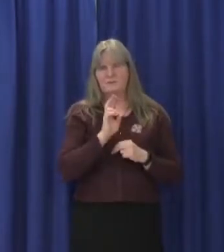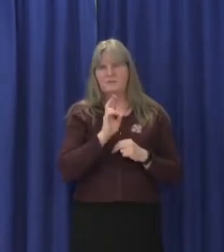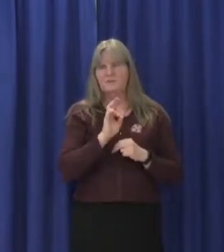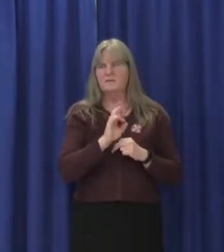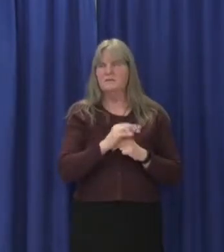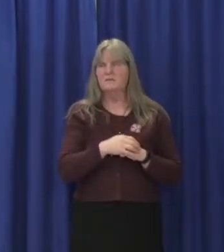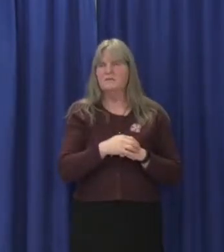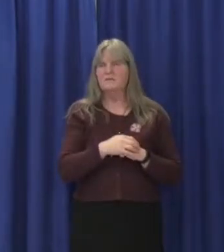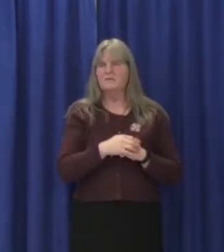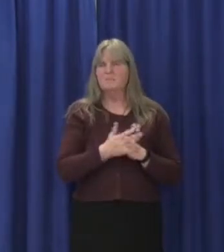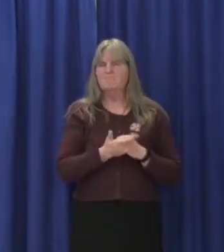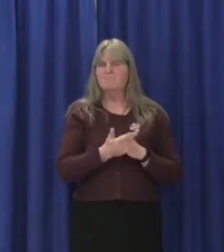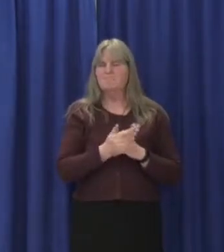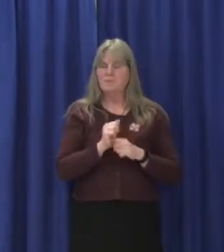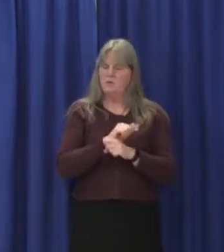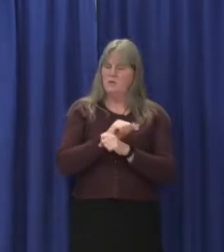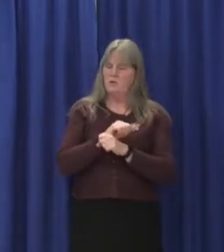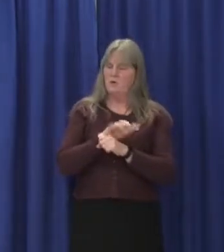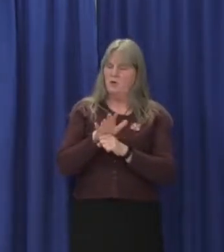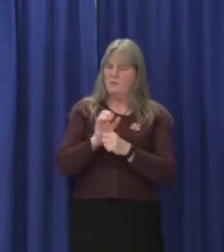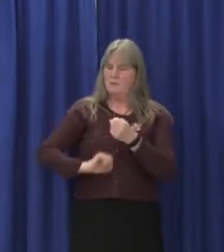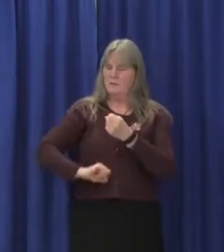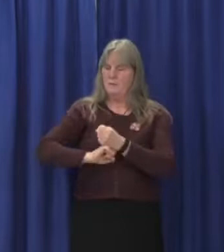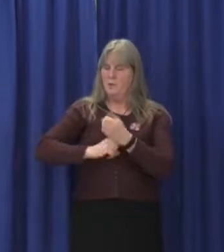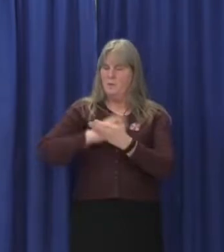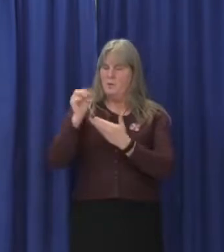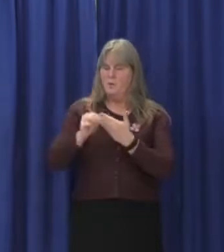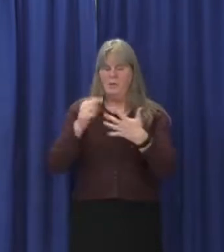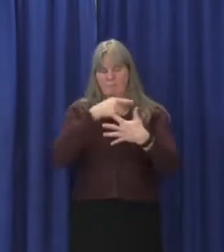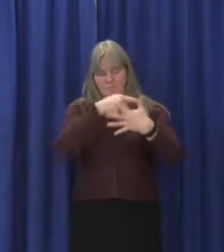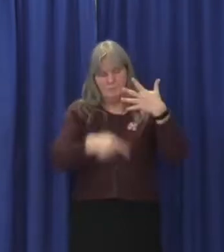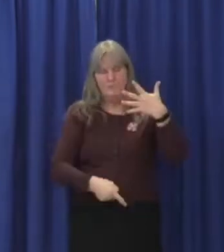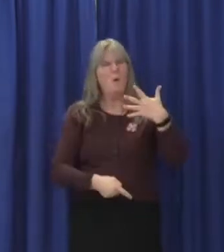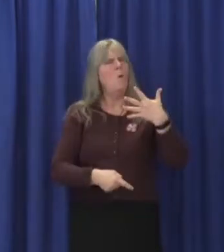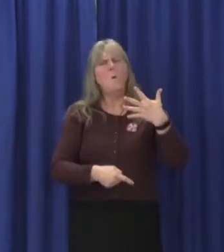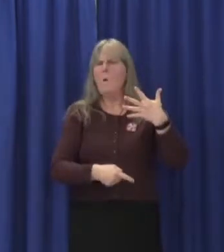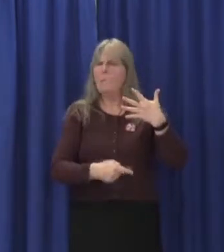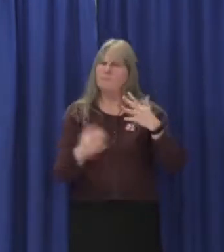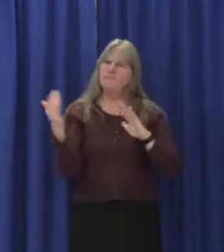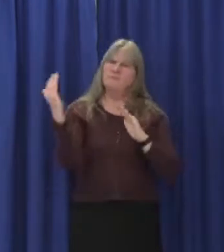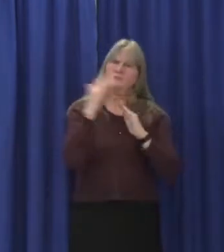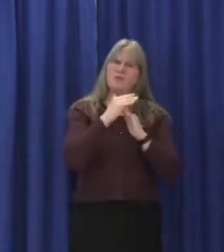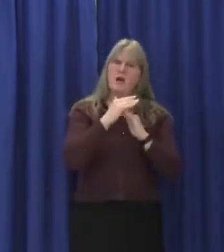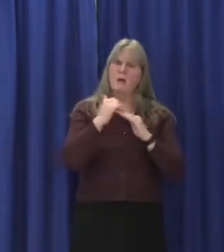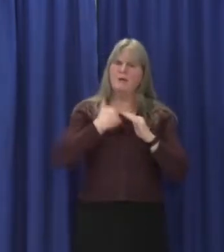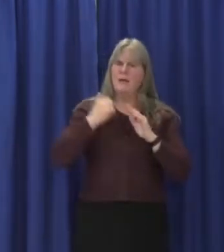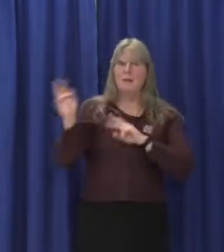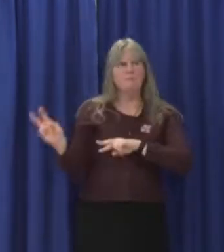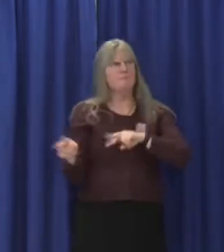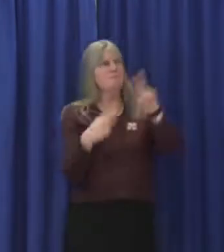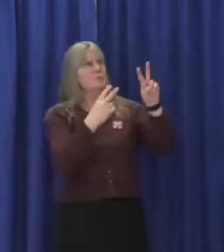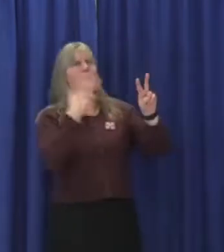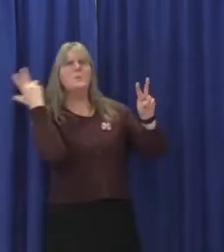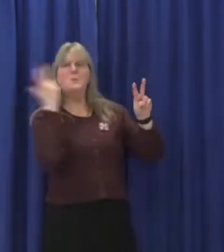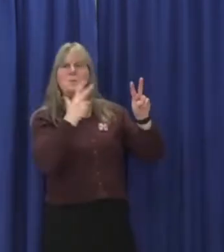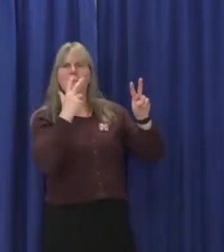Our COVID-19 support programs, they are the gold standard across the country. We're very proud of the work that Minister Pillai and